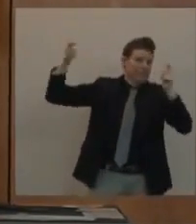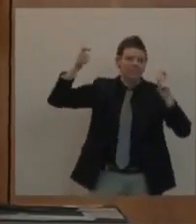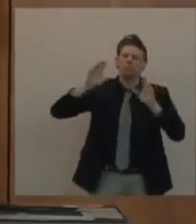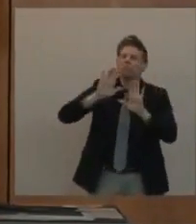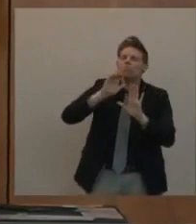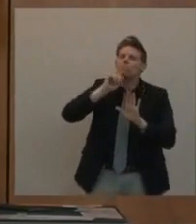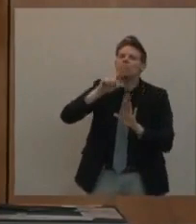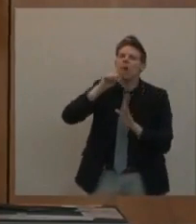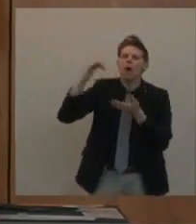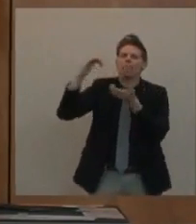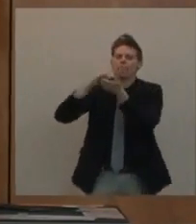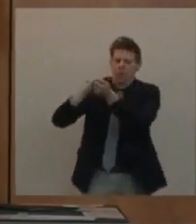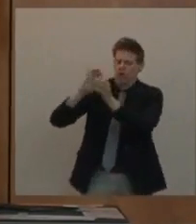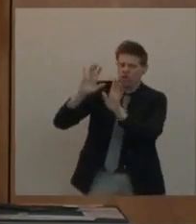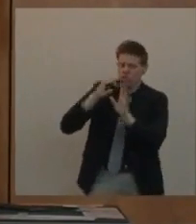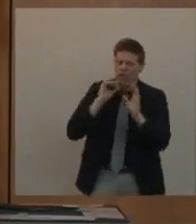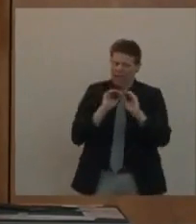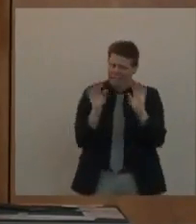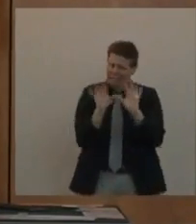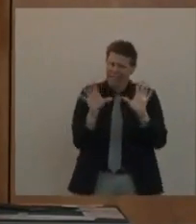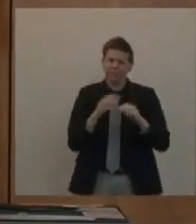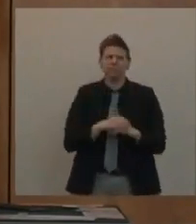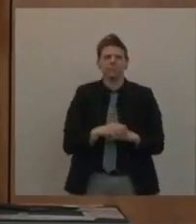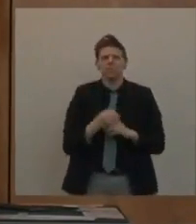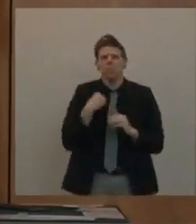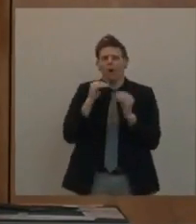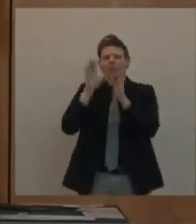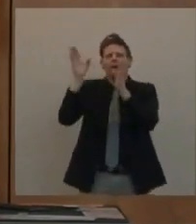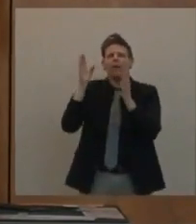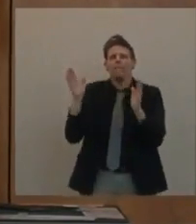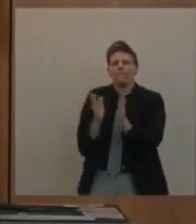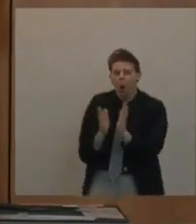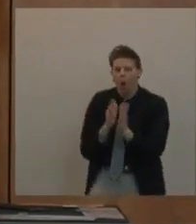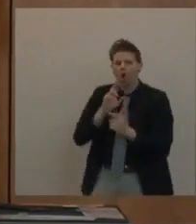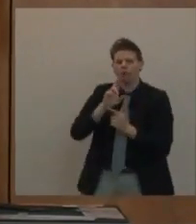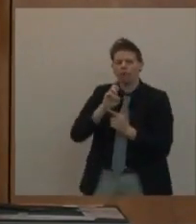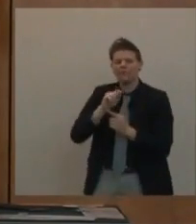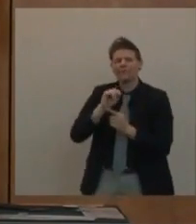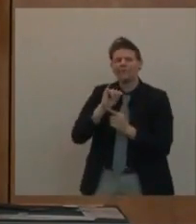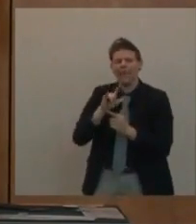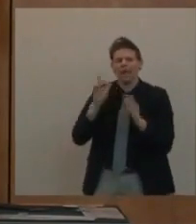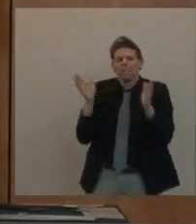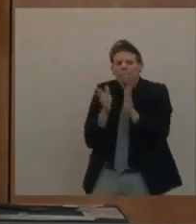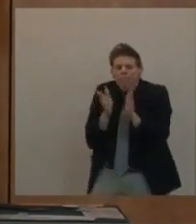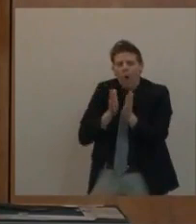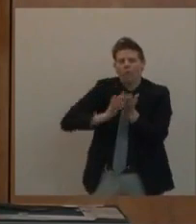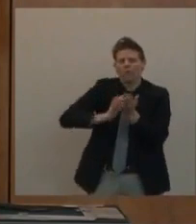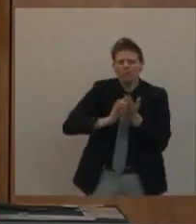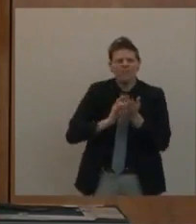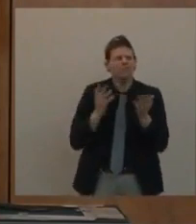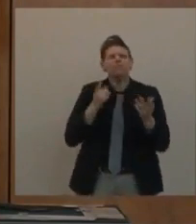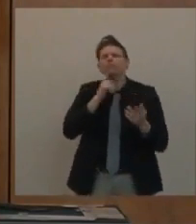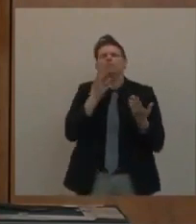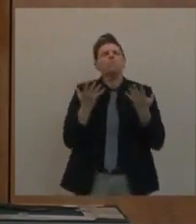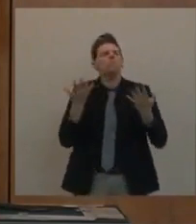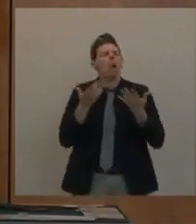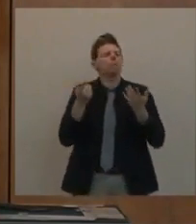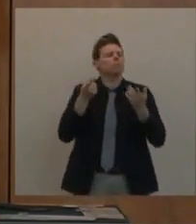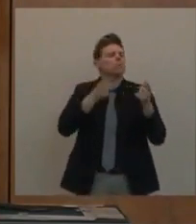WE ARE NOT PARTNERING ACTUALLY WITH NATIONAL PHARMACEUTICAL COMPANIES, BUT LARGE B BOX RETAIL PHARMACIES.